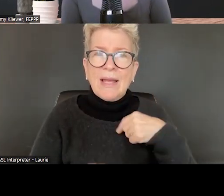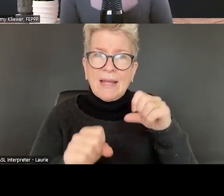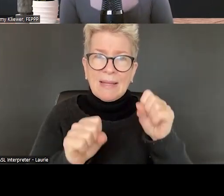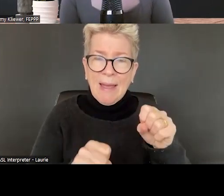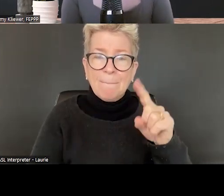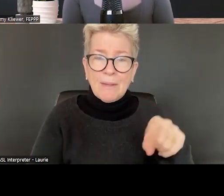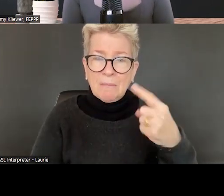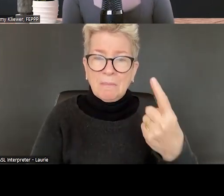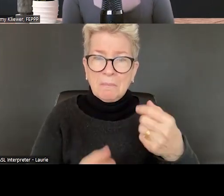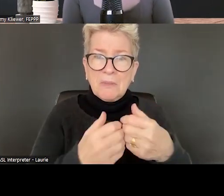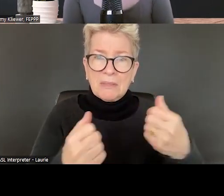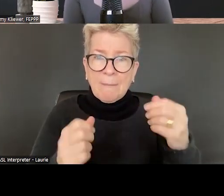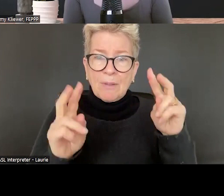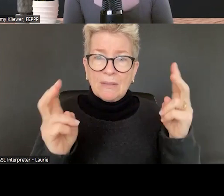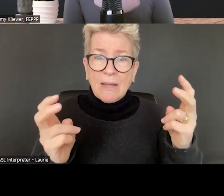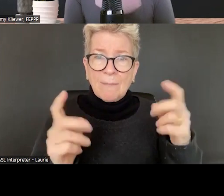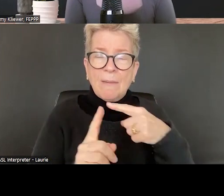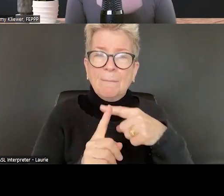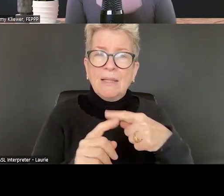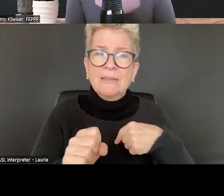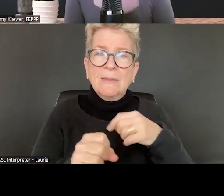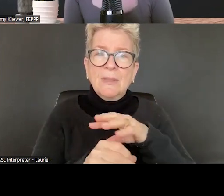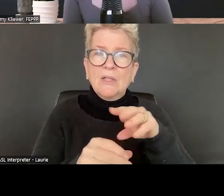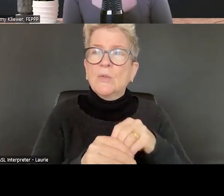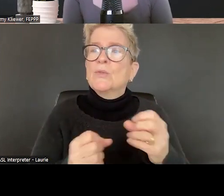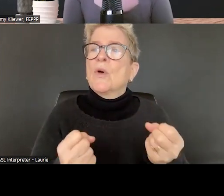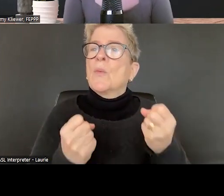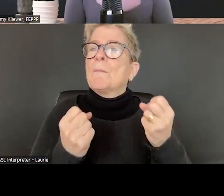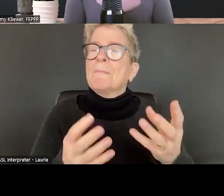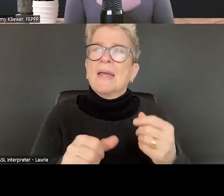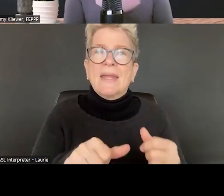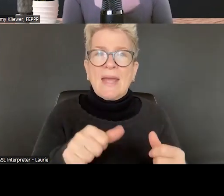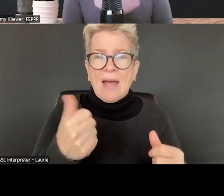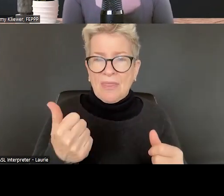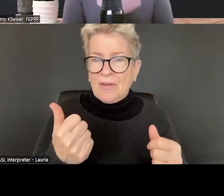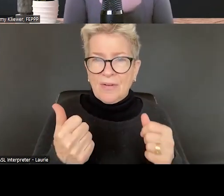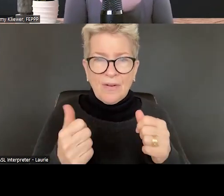but it can also be folded into so many other academic areas; and so what you